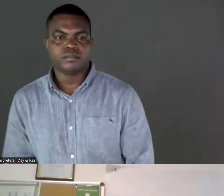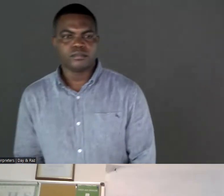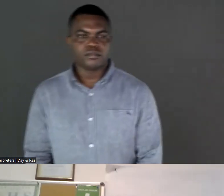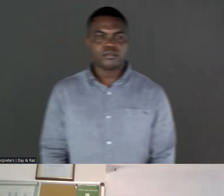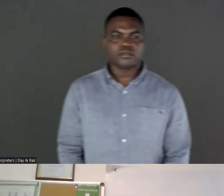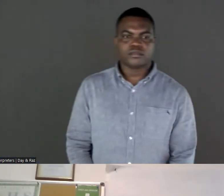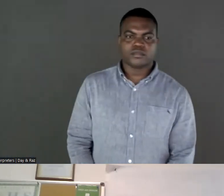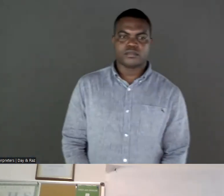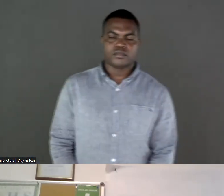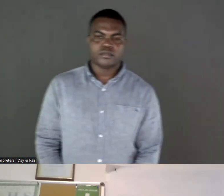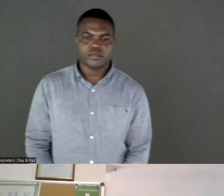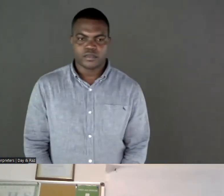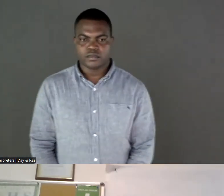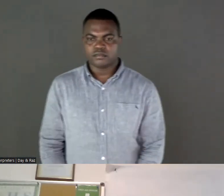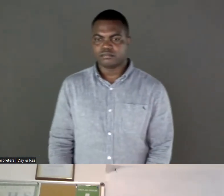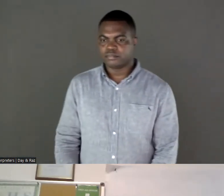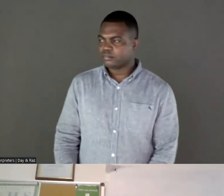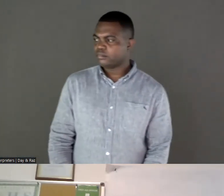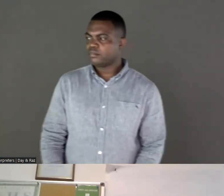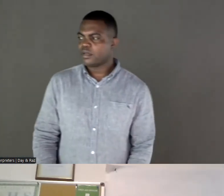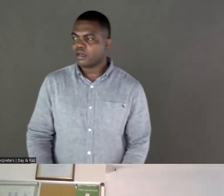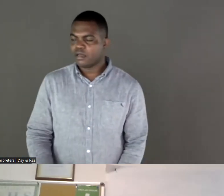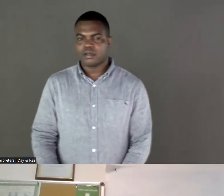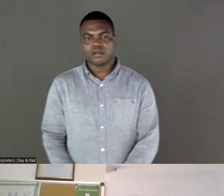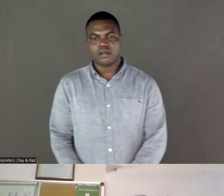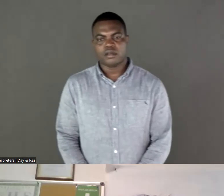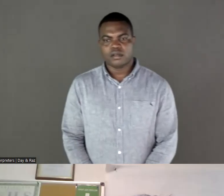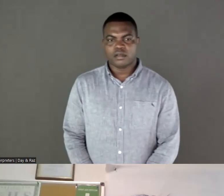participation of persons with disabilities, especially in decision making process.